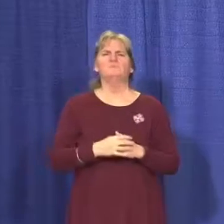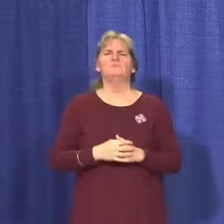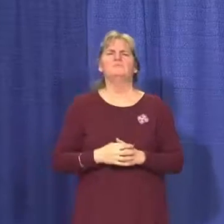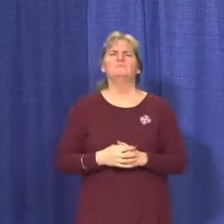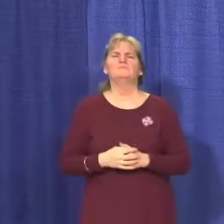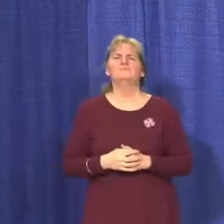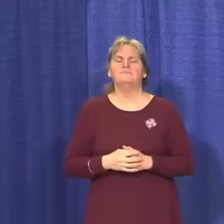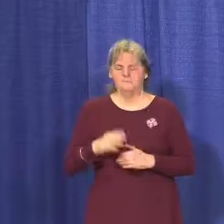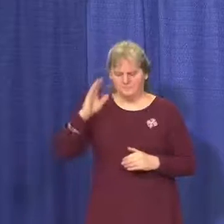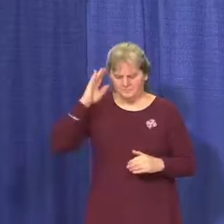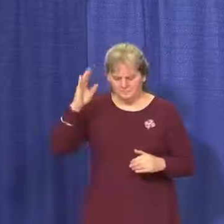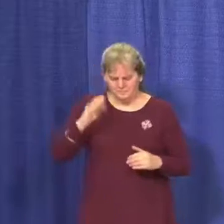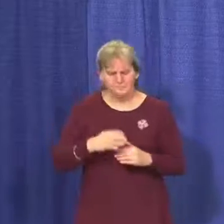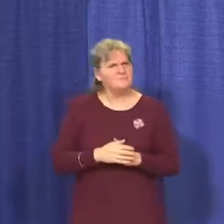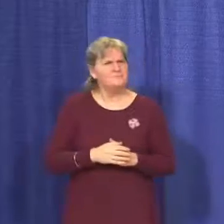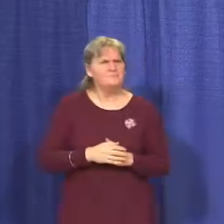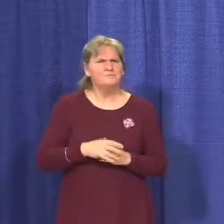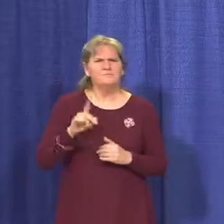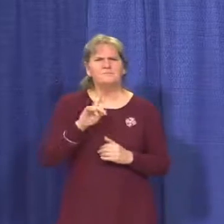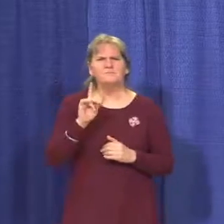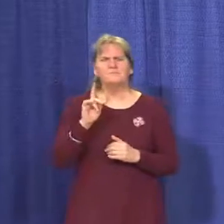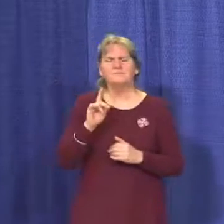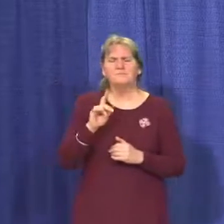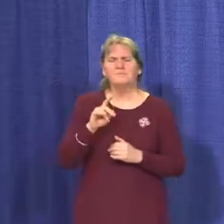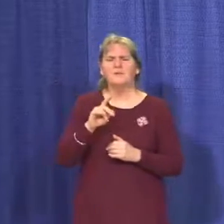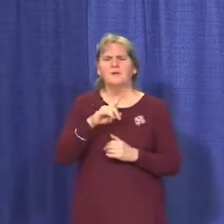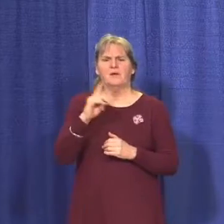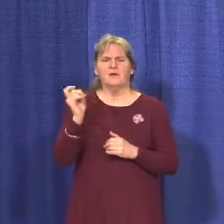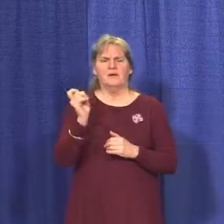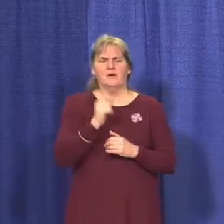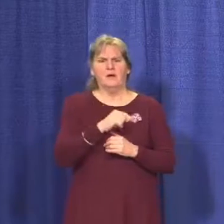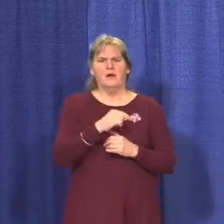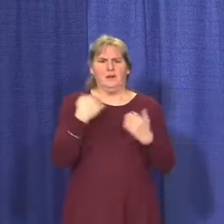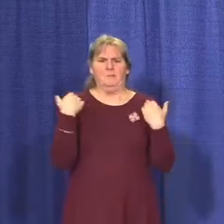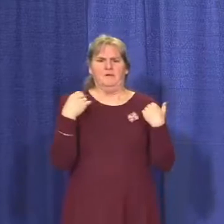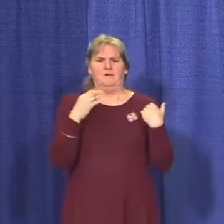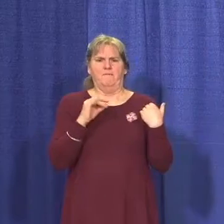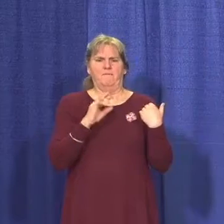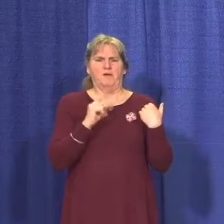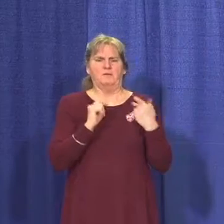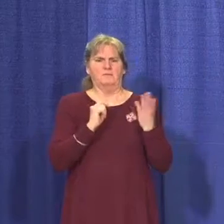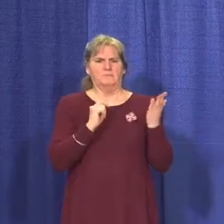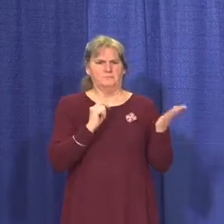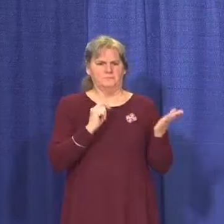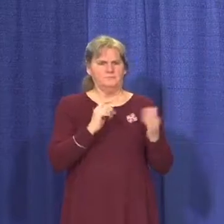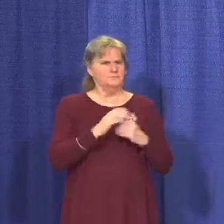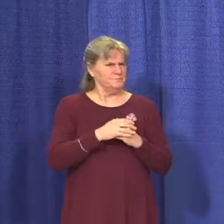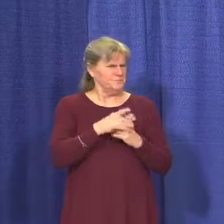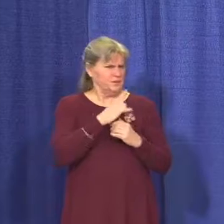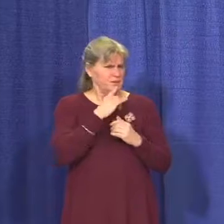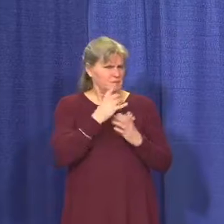Reporter: Hi. This question is for Pauline. You mentioned encouraging First